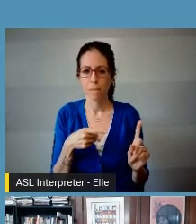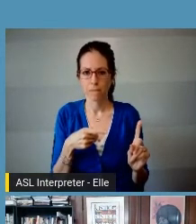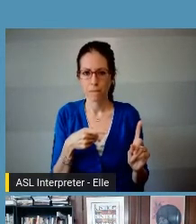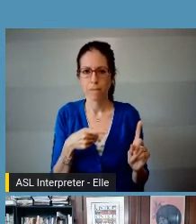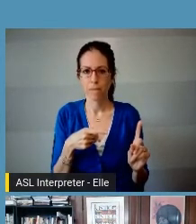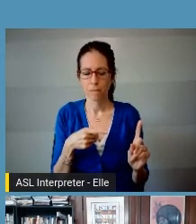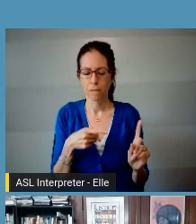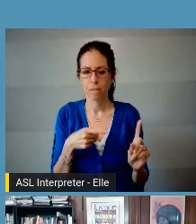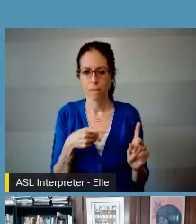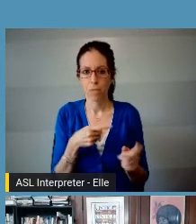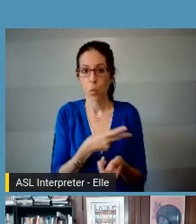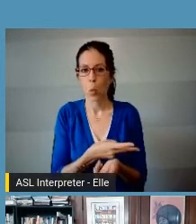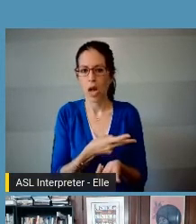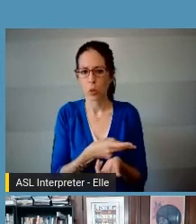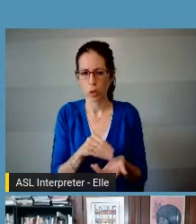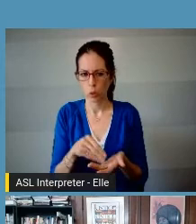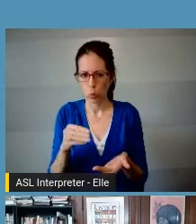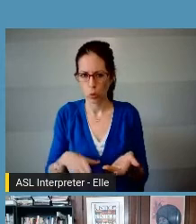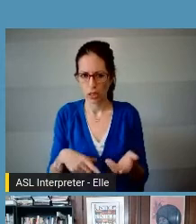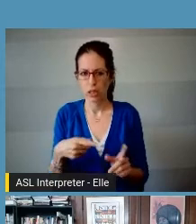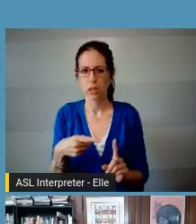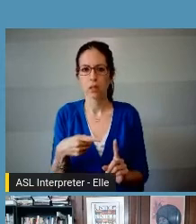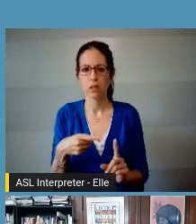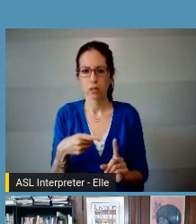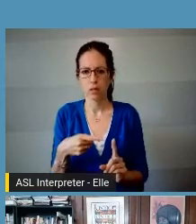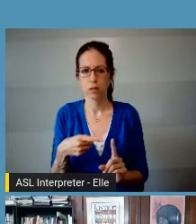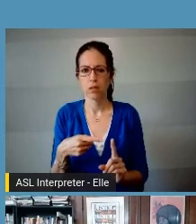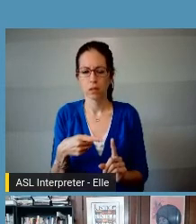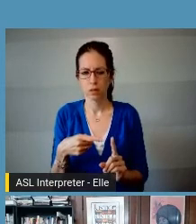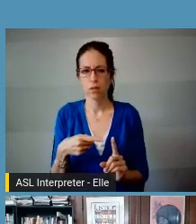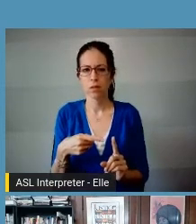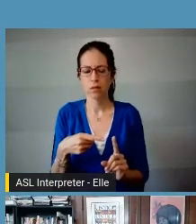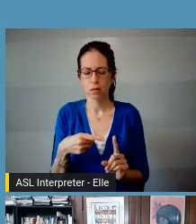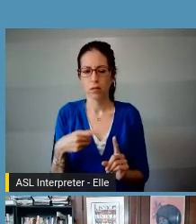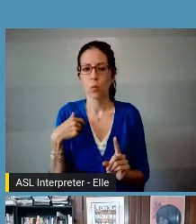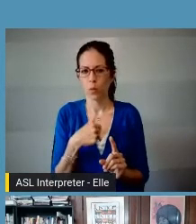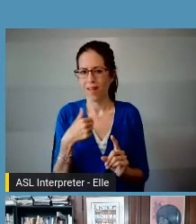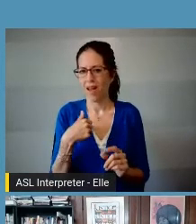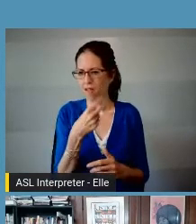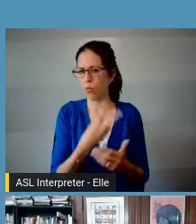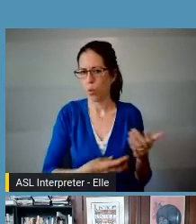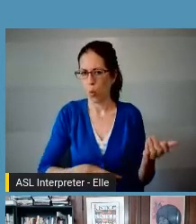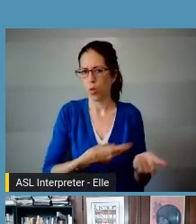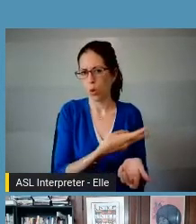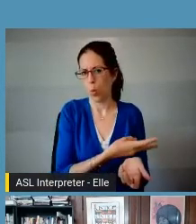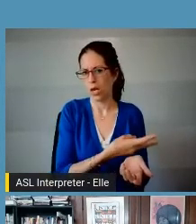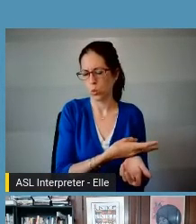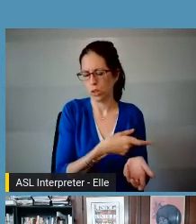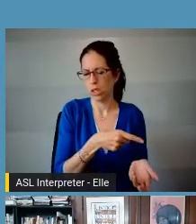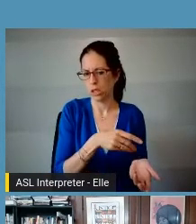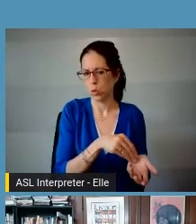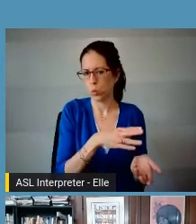have both graduate students and experienced scholars alike contributing as volunteers.